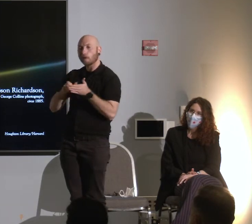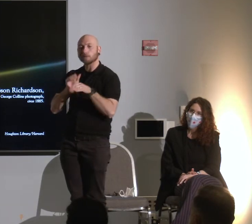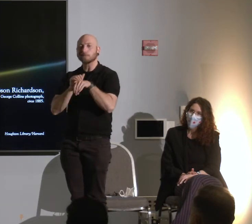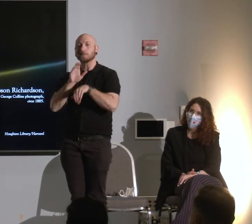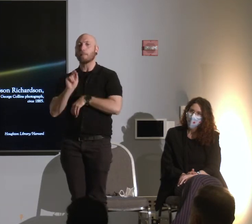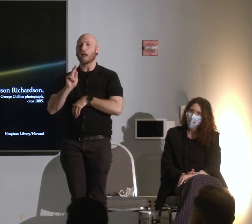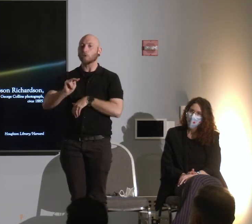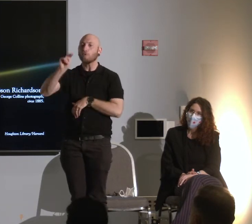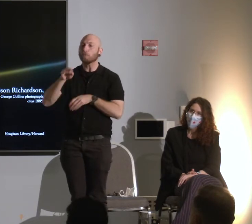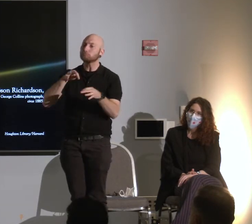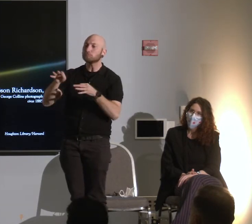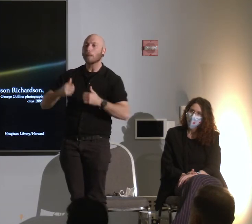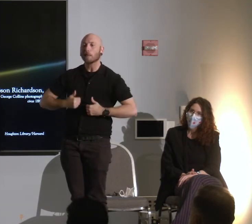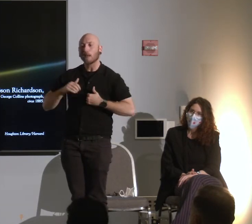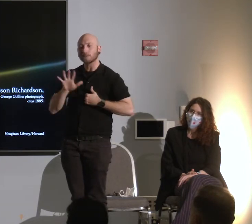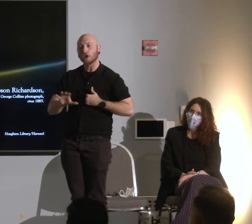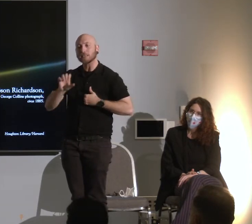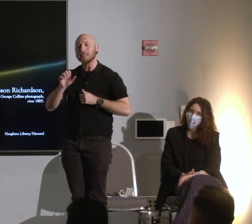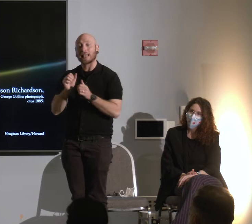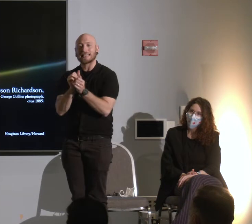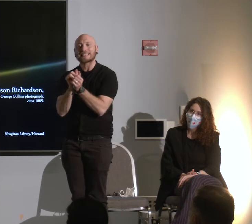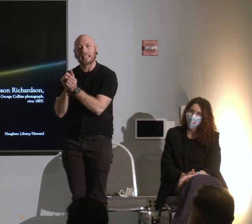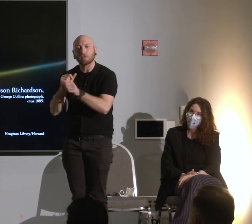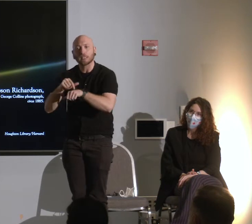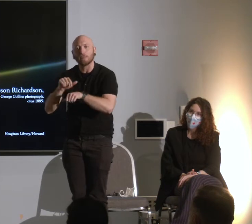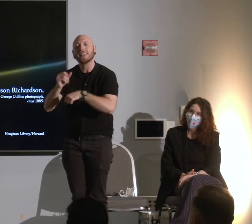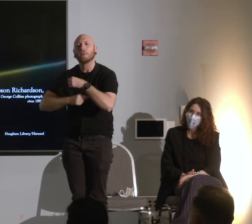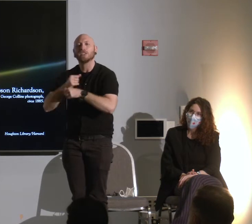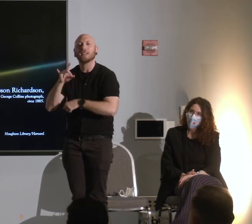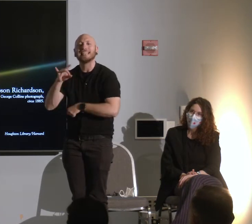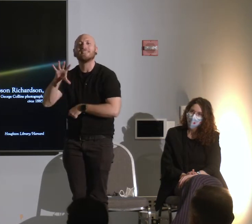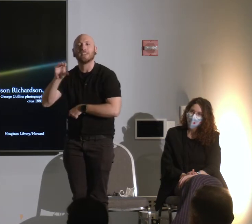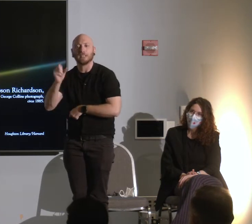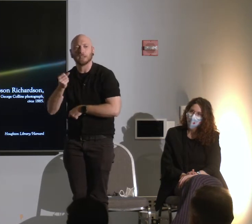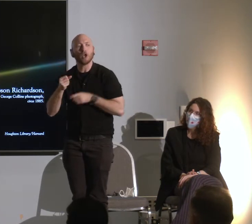was like in the slavery south. This was in the 1850s, and in fact,